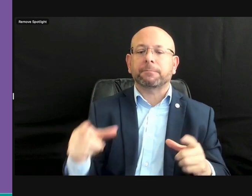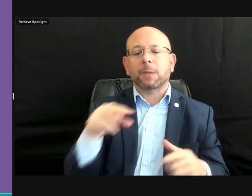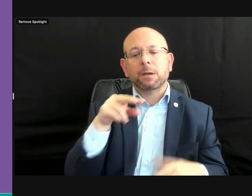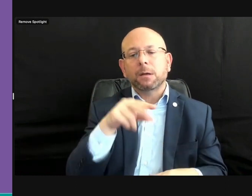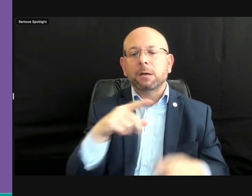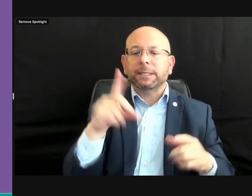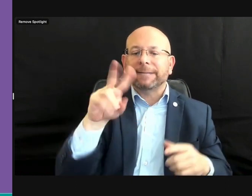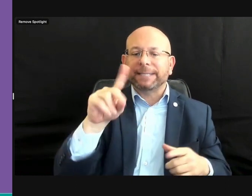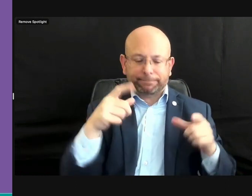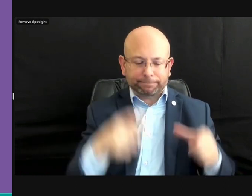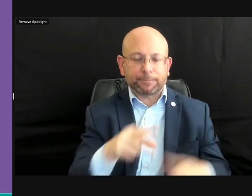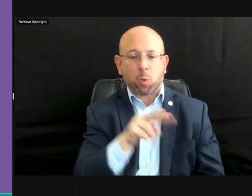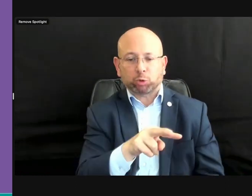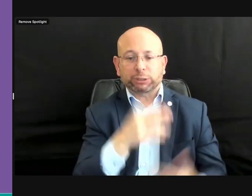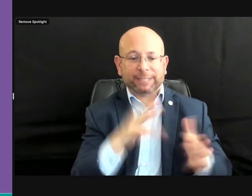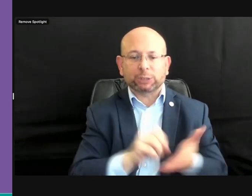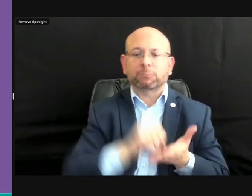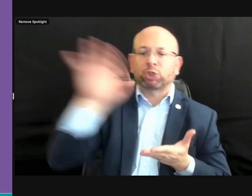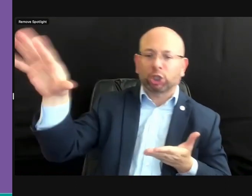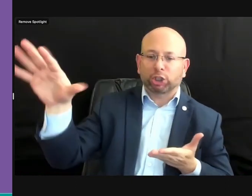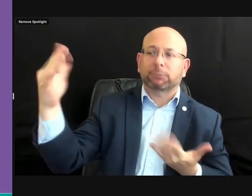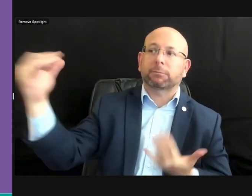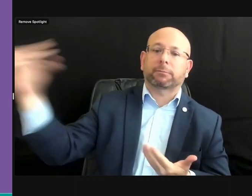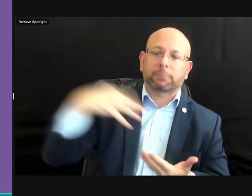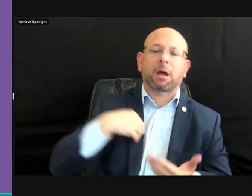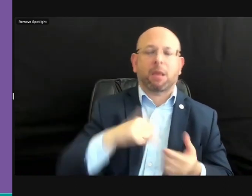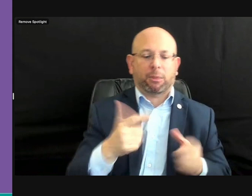have to return the DVD before being sent another one.